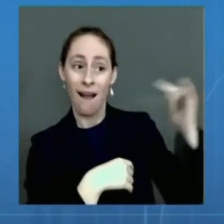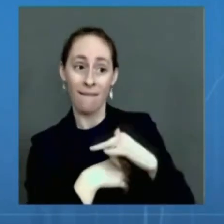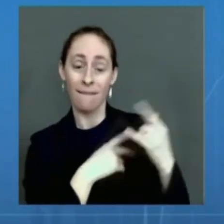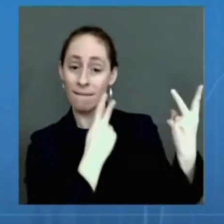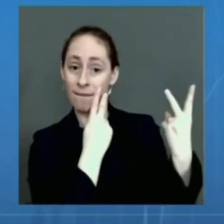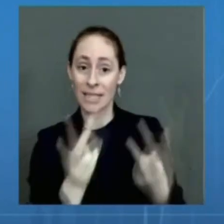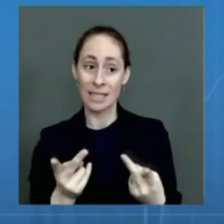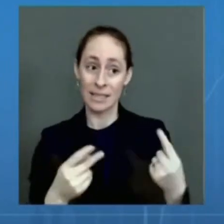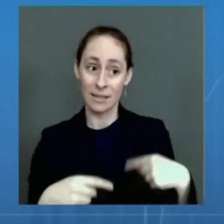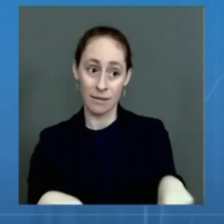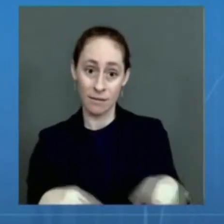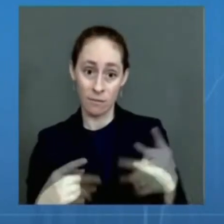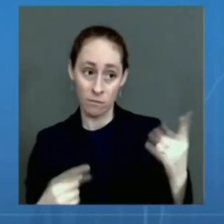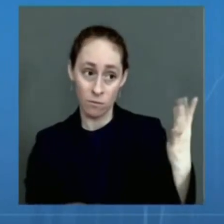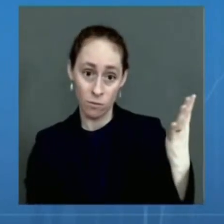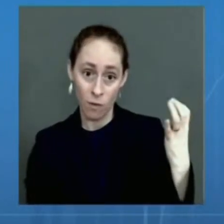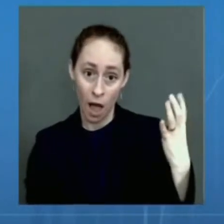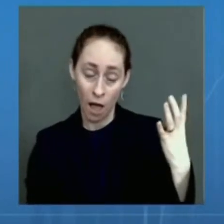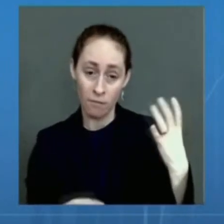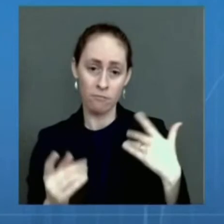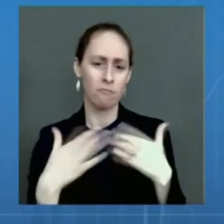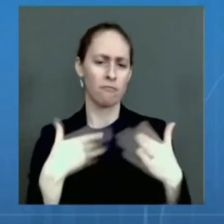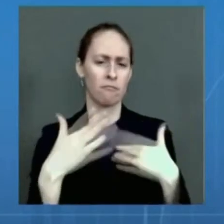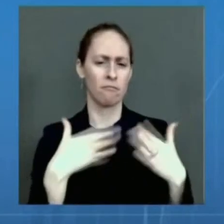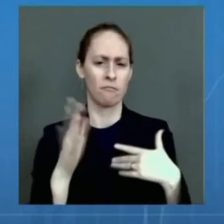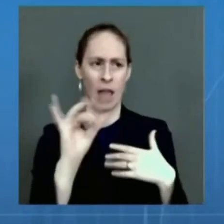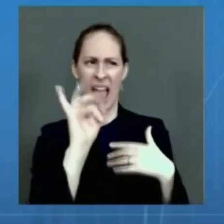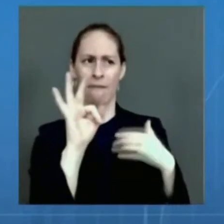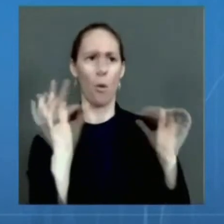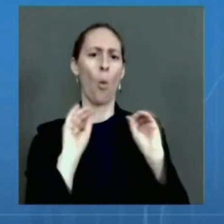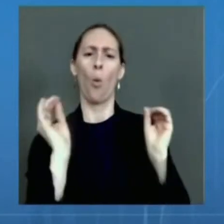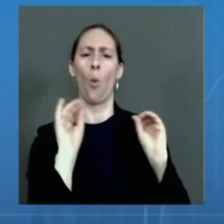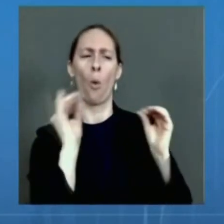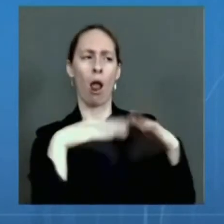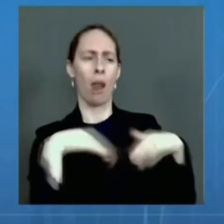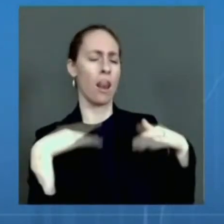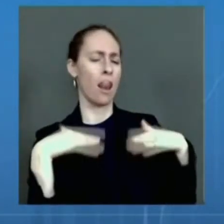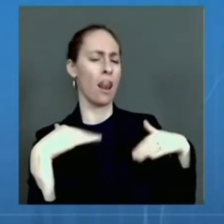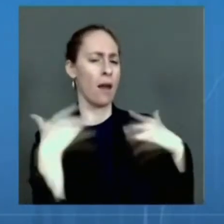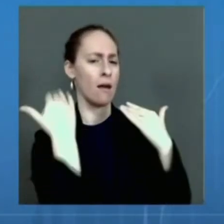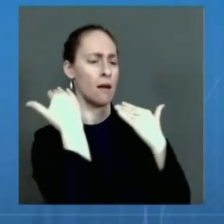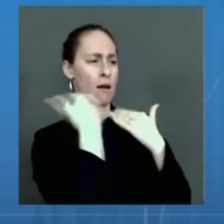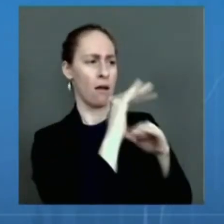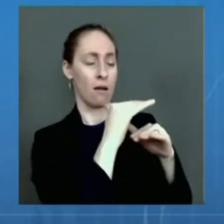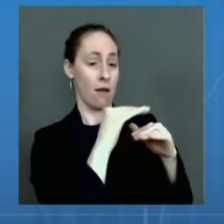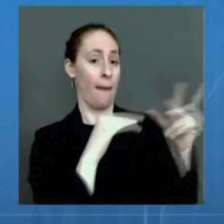FROM A PART OF THE WORLD WHERE